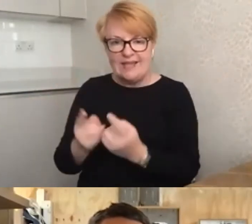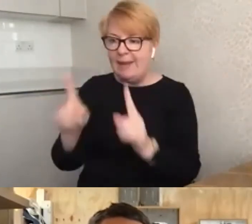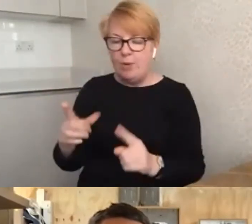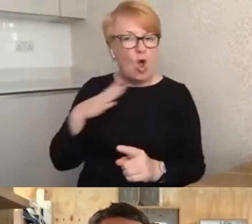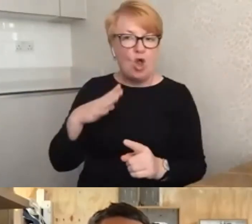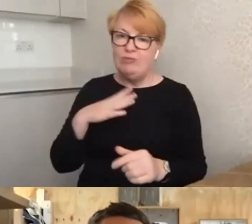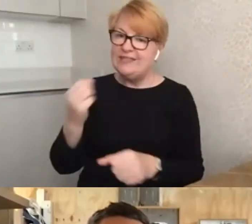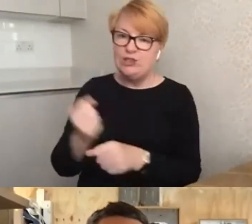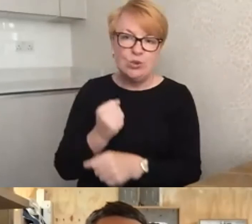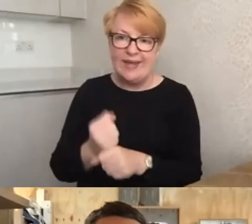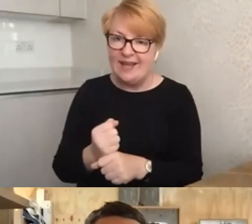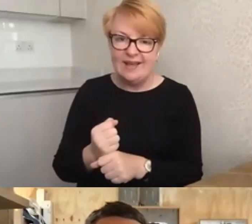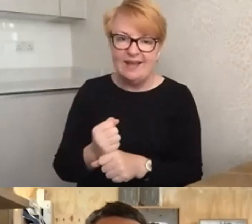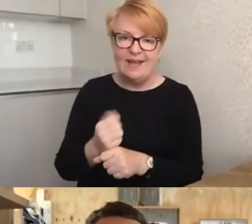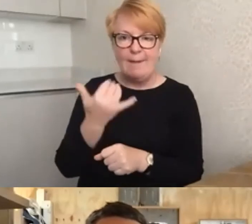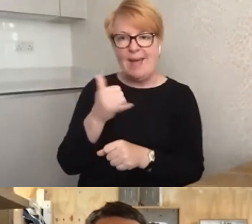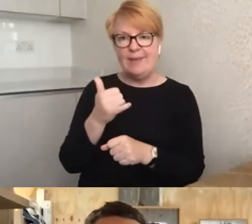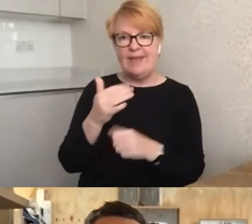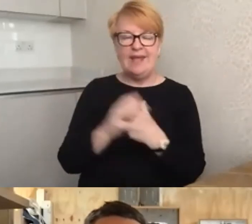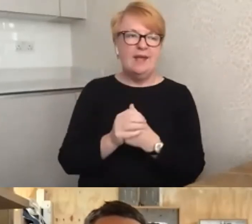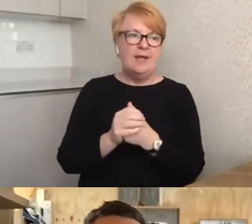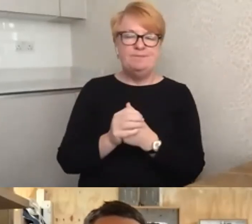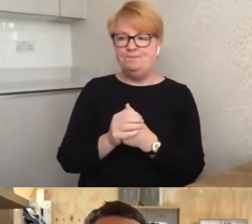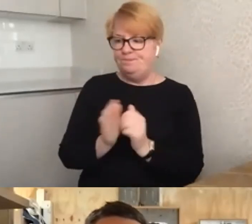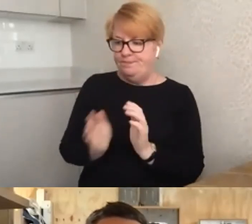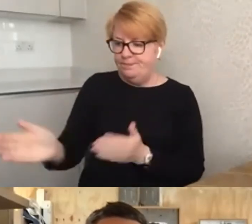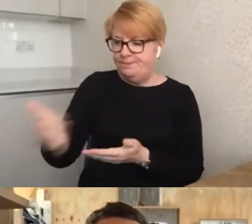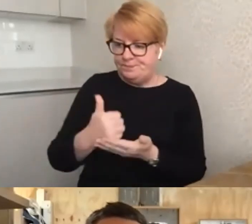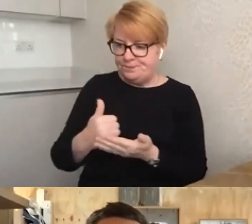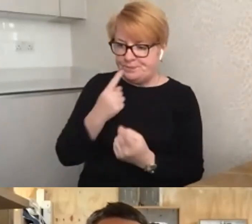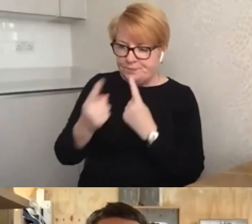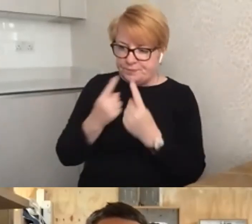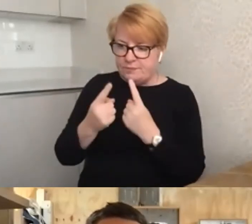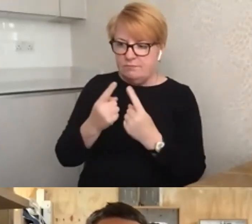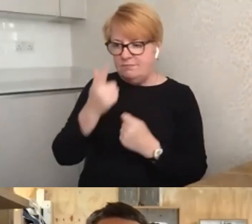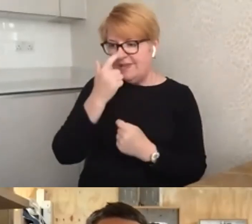So, if we're collating data, this could be by WhatsApp or by phone messages.